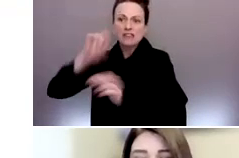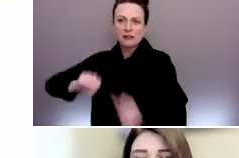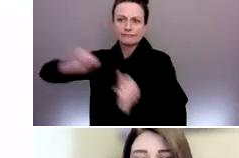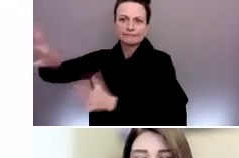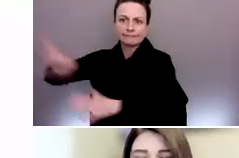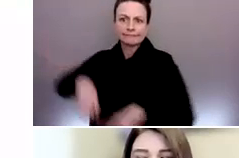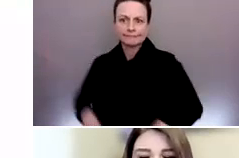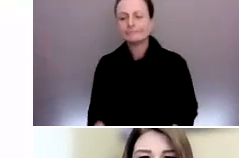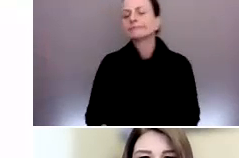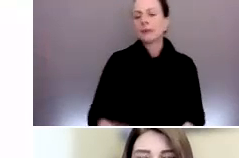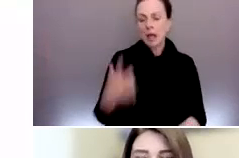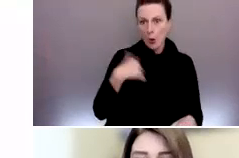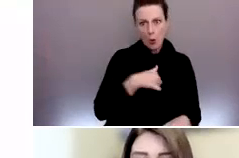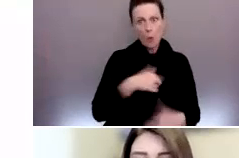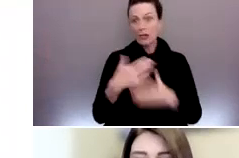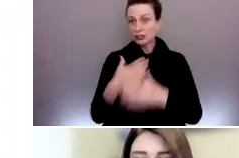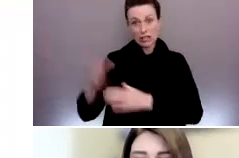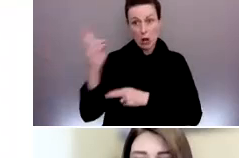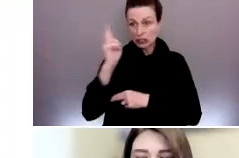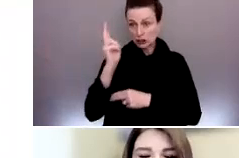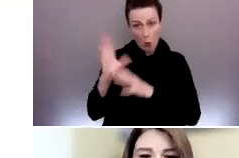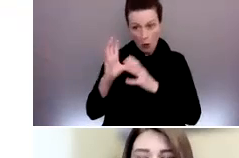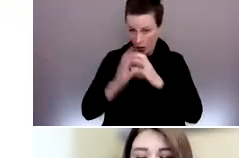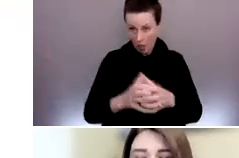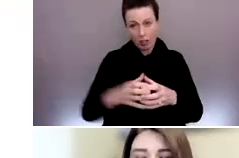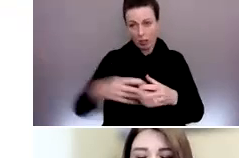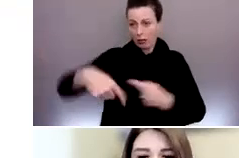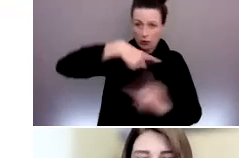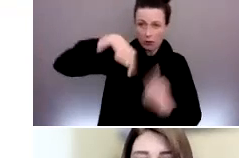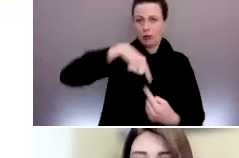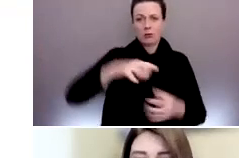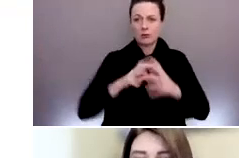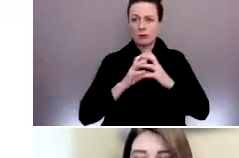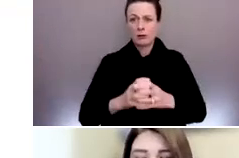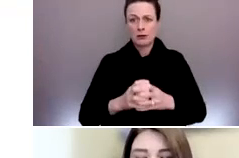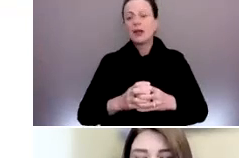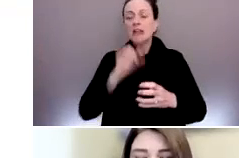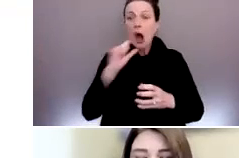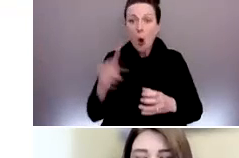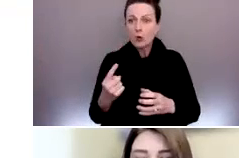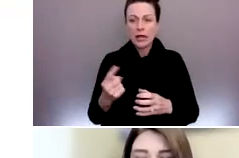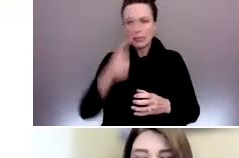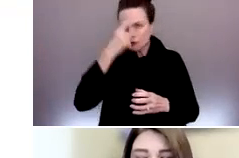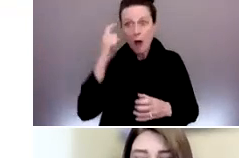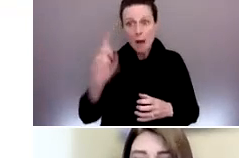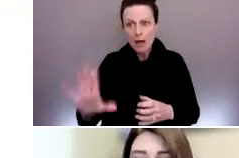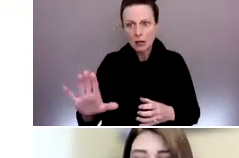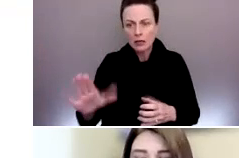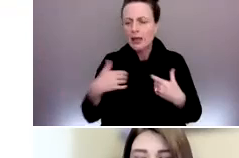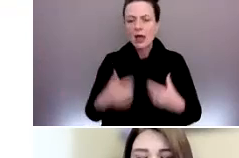people is not just a historical context, they are riddled with obstacles and violations of rights,